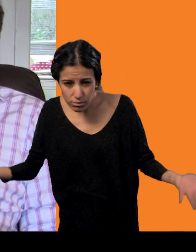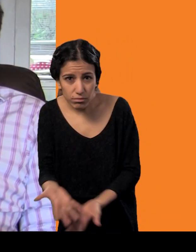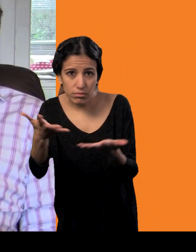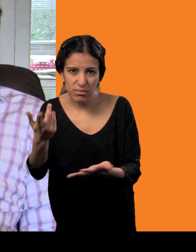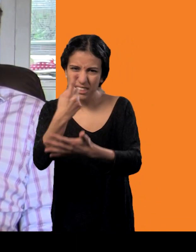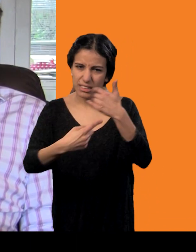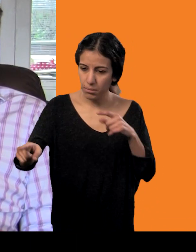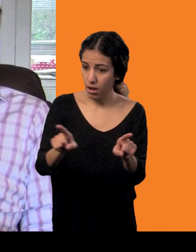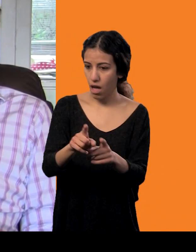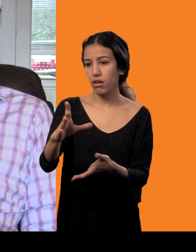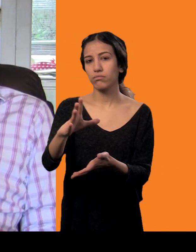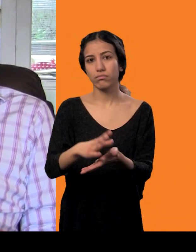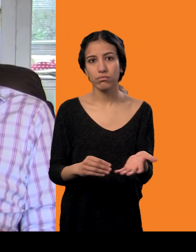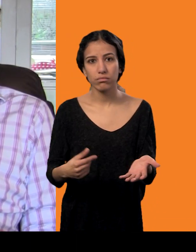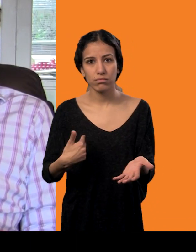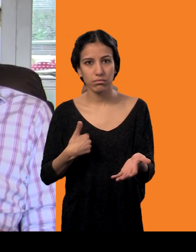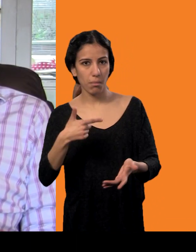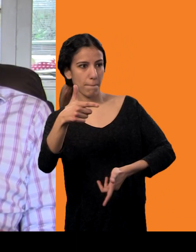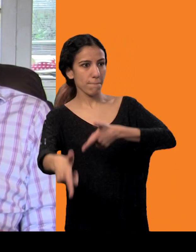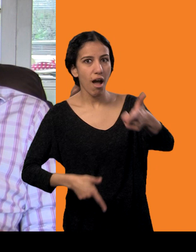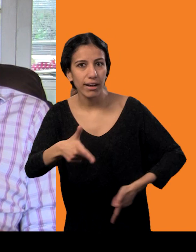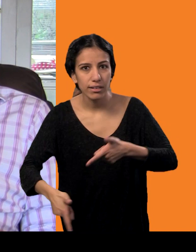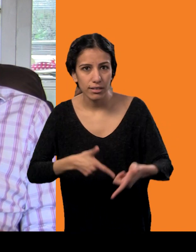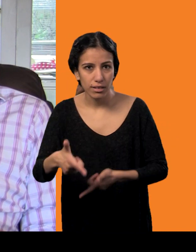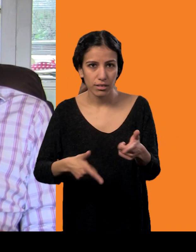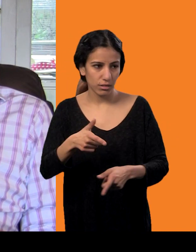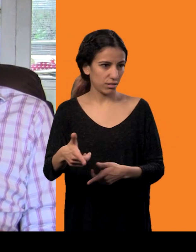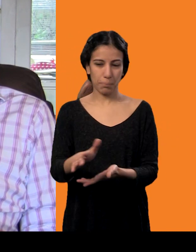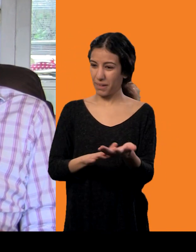Helen: We always encourage her to be independent and we've have for example